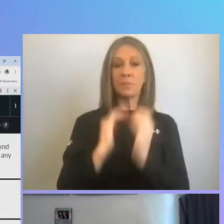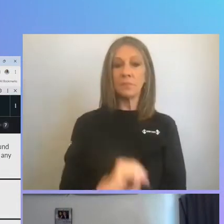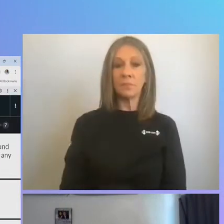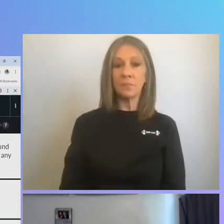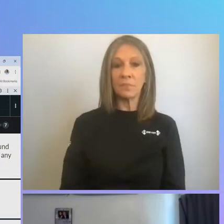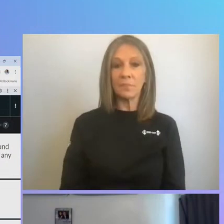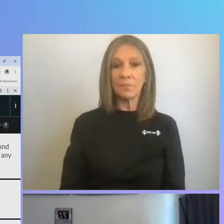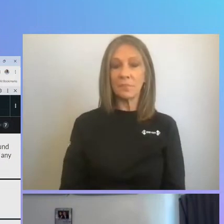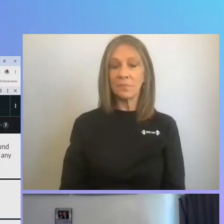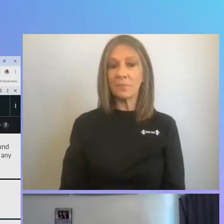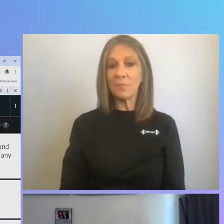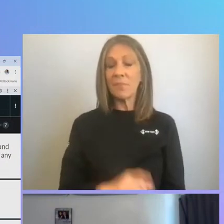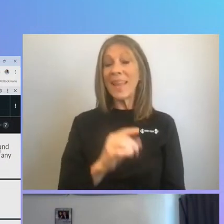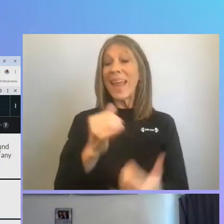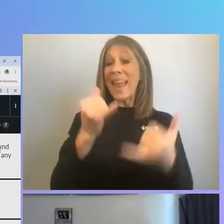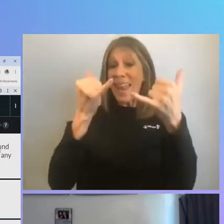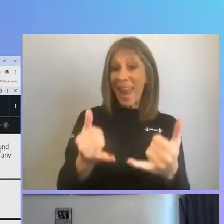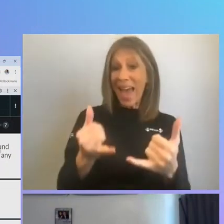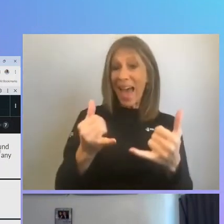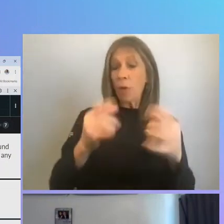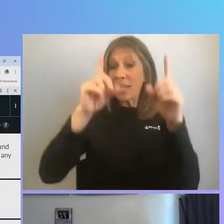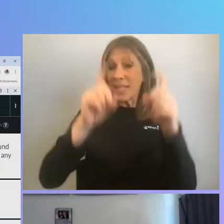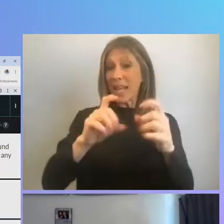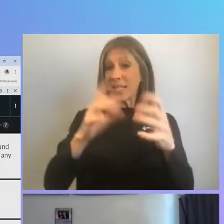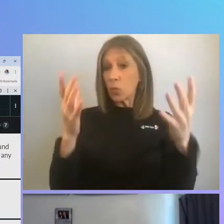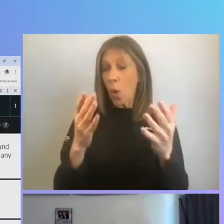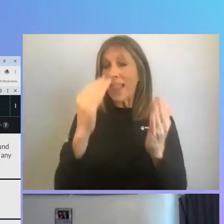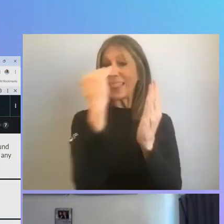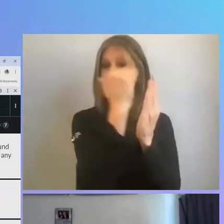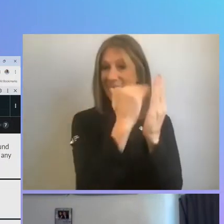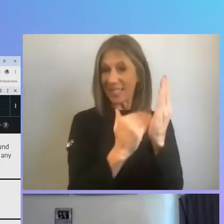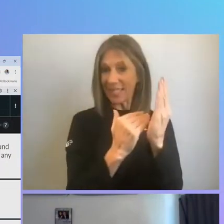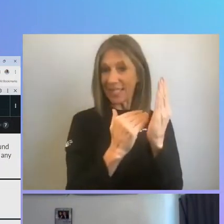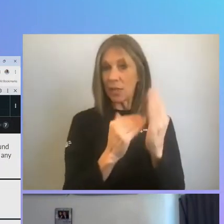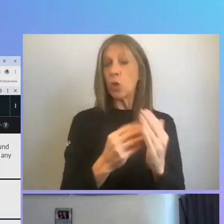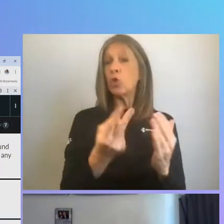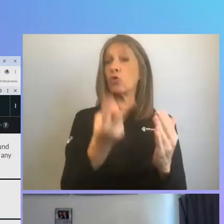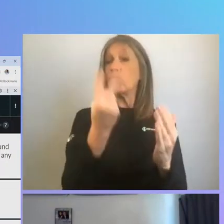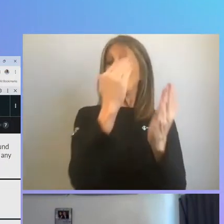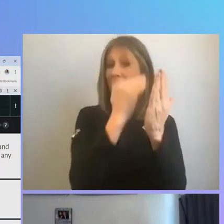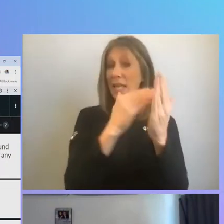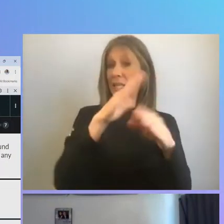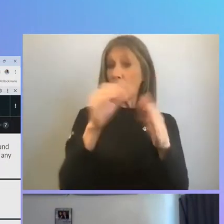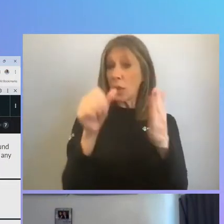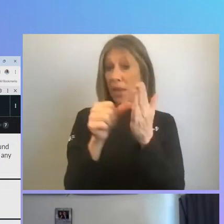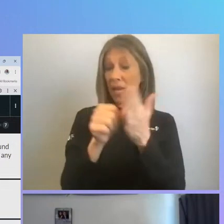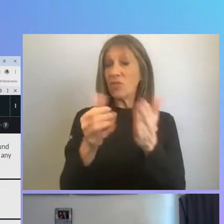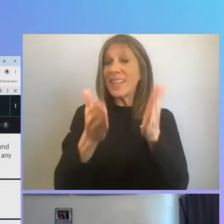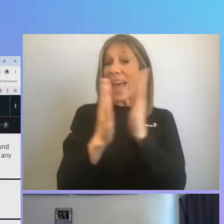has moved on from headings to lists. It's identifying two lists on the page and is asking me if any of them should not be